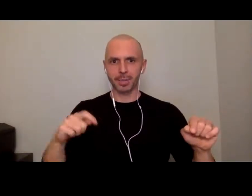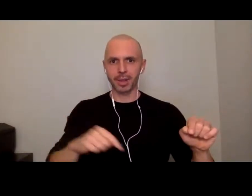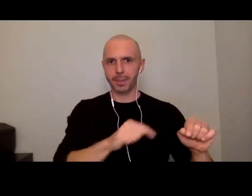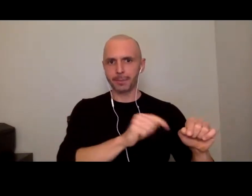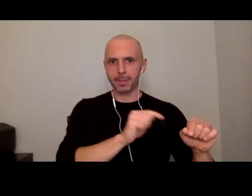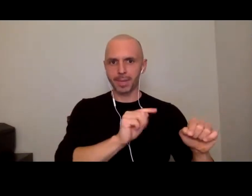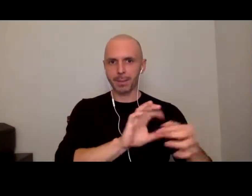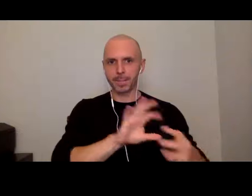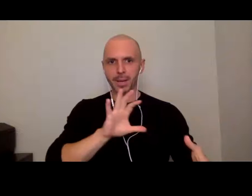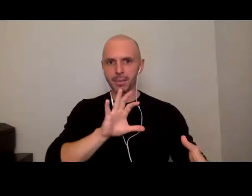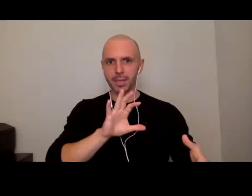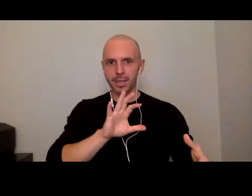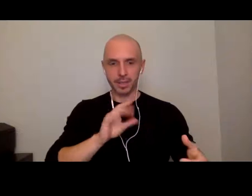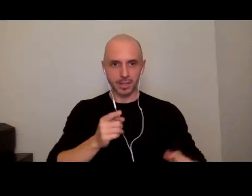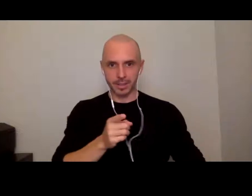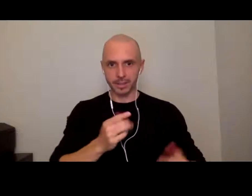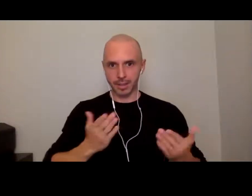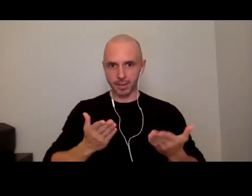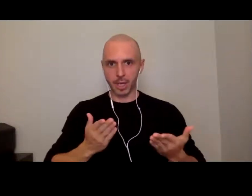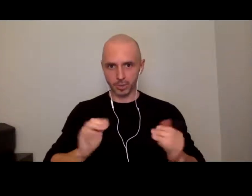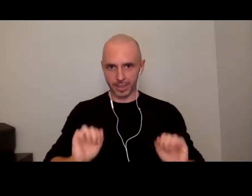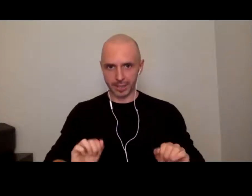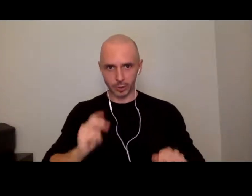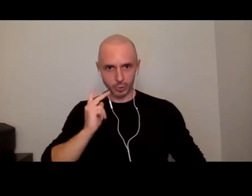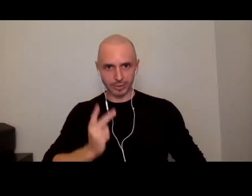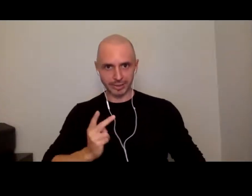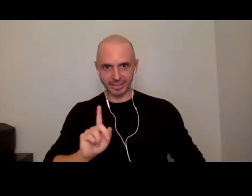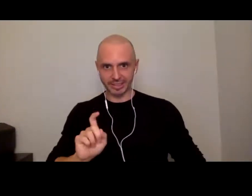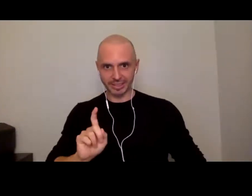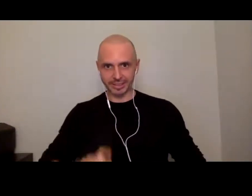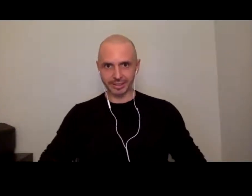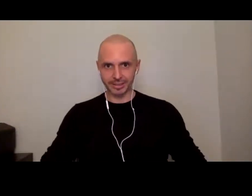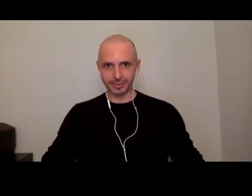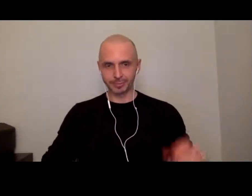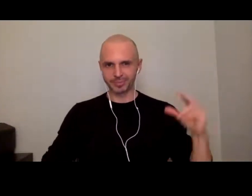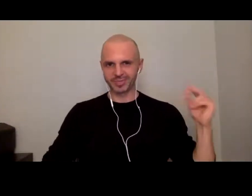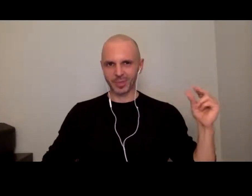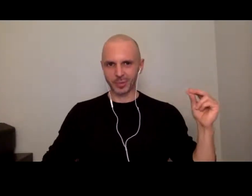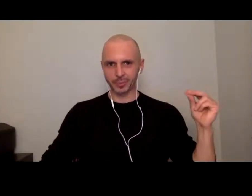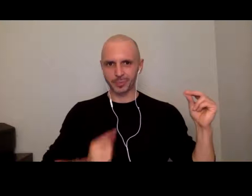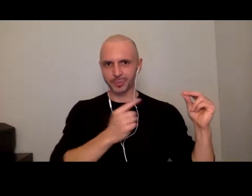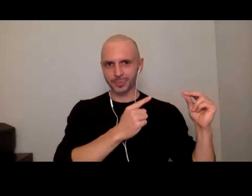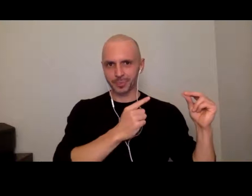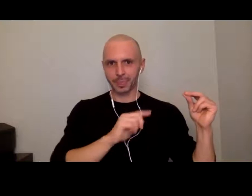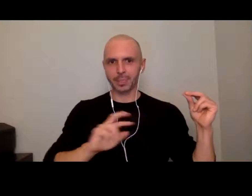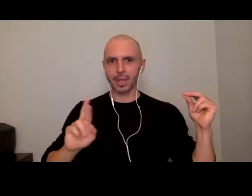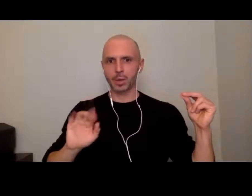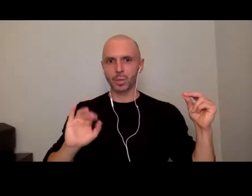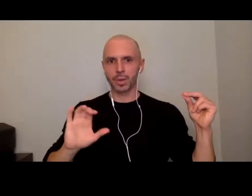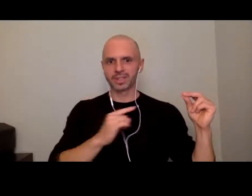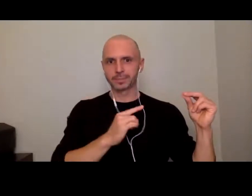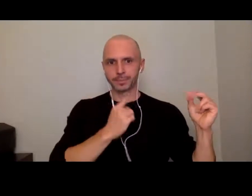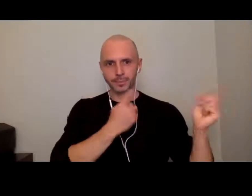there can you see it? Not yet so hit share screen and then okay let me go back okay